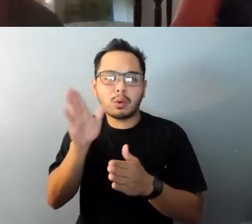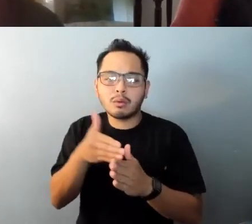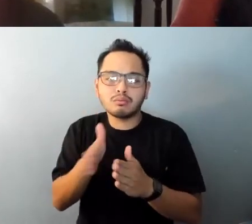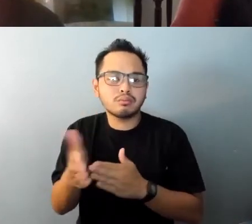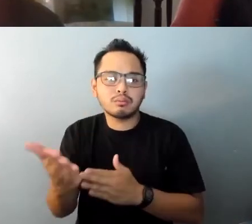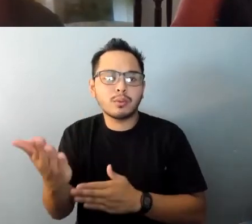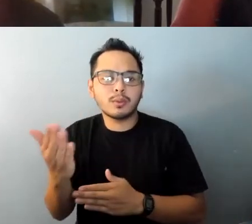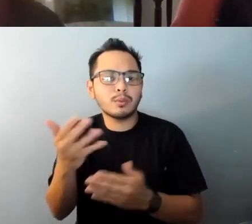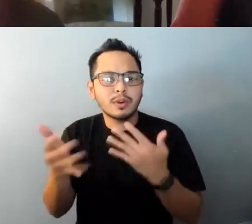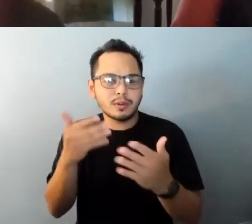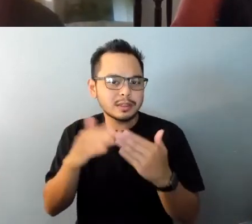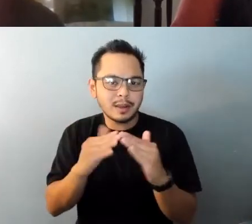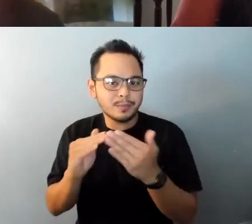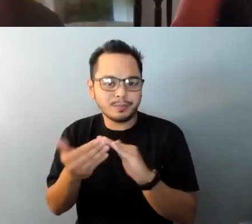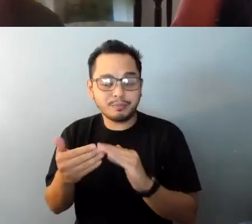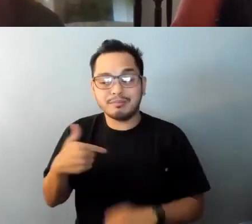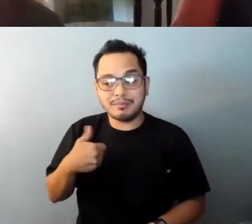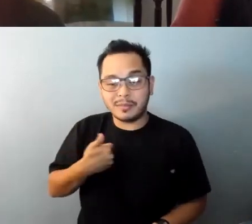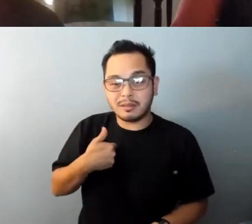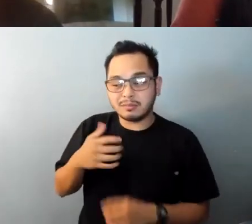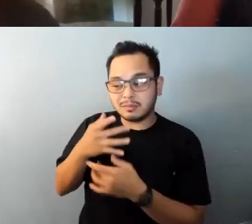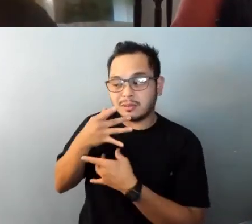gladly, but she is a river girl.